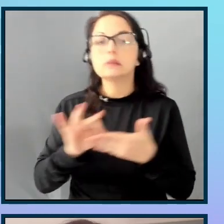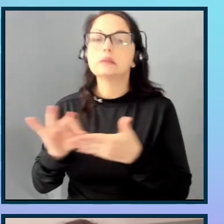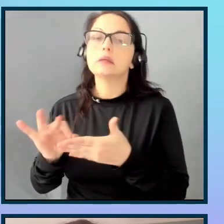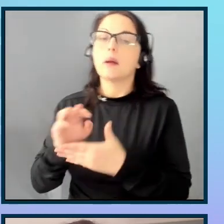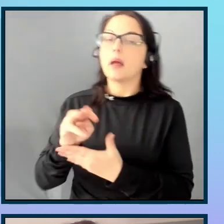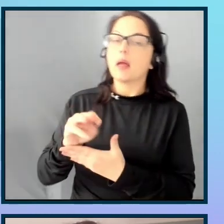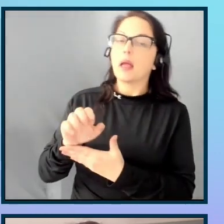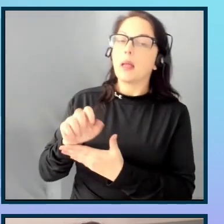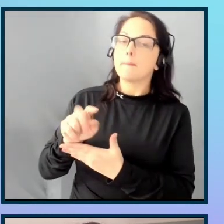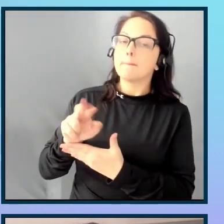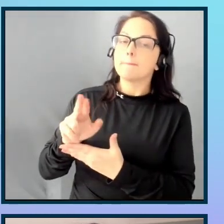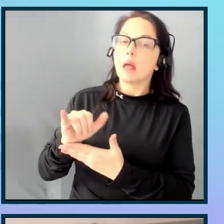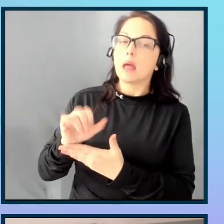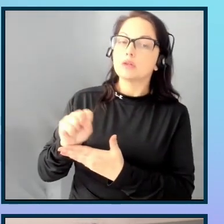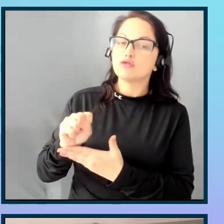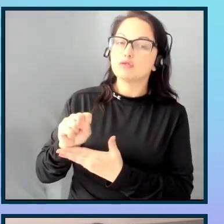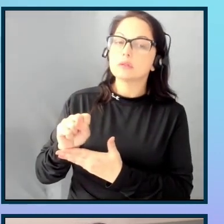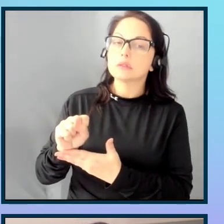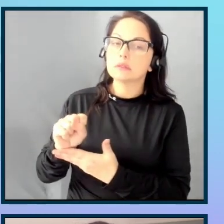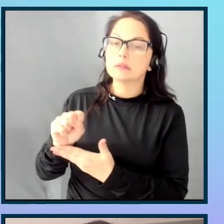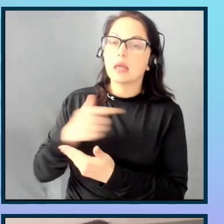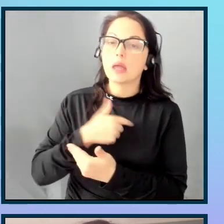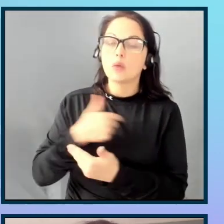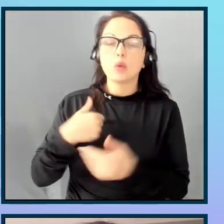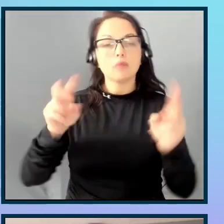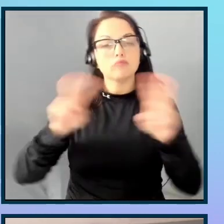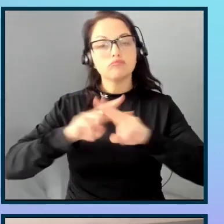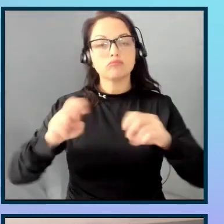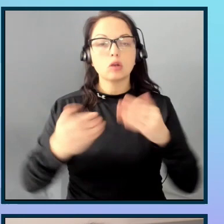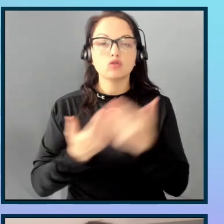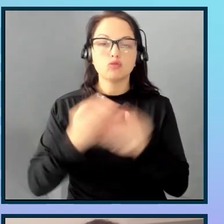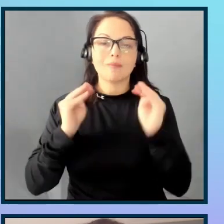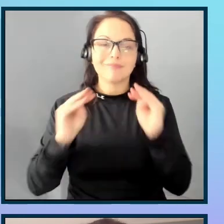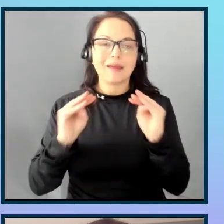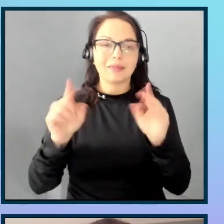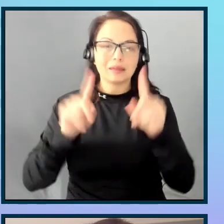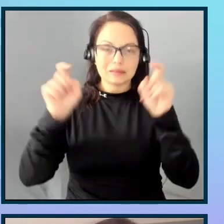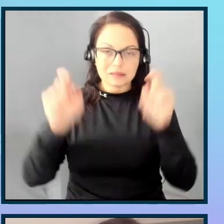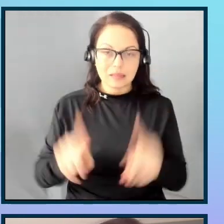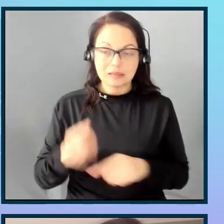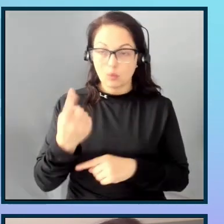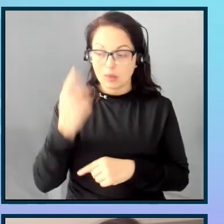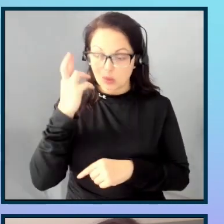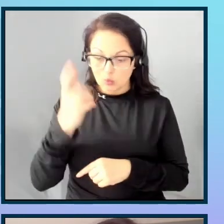and we are looking at new methods of testing. One of the reasons that we're struggling with